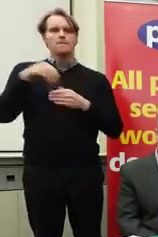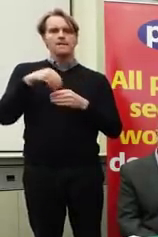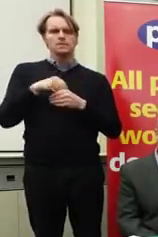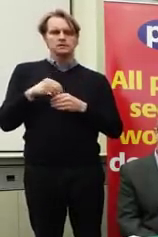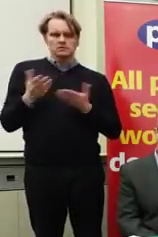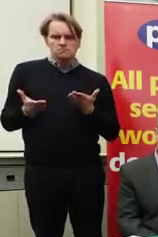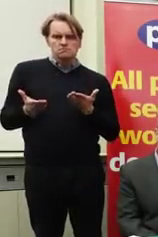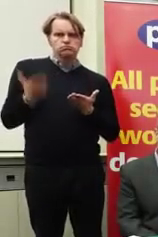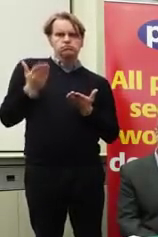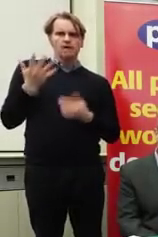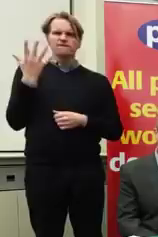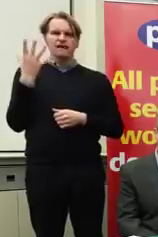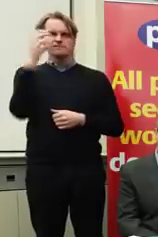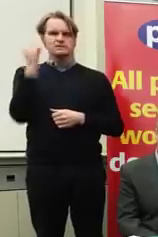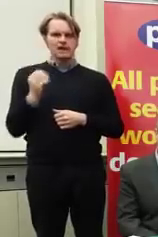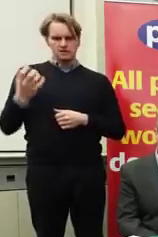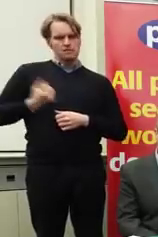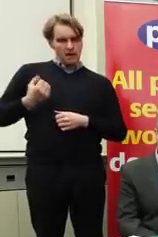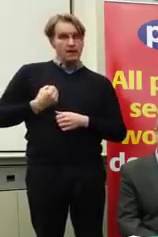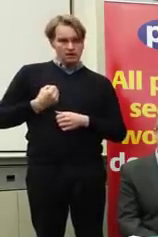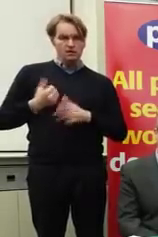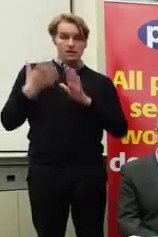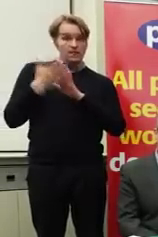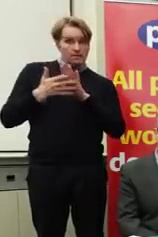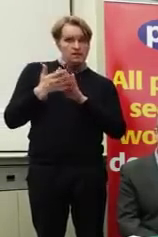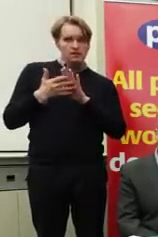above the rate of inflation, to take account of not just inflation but the